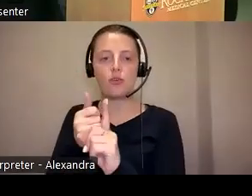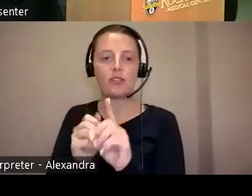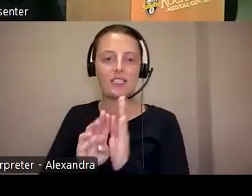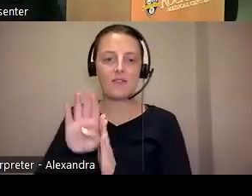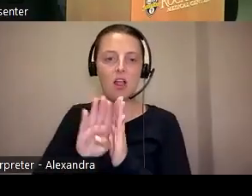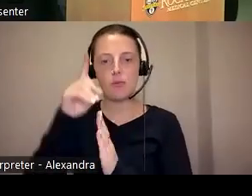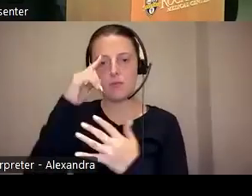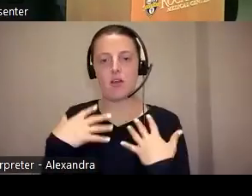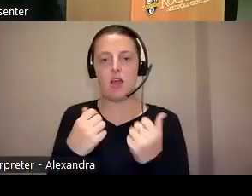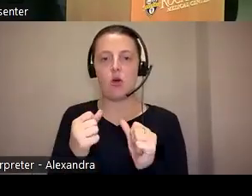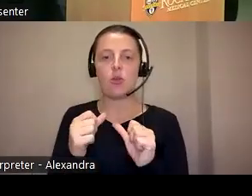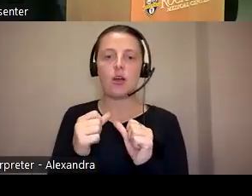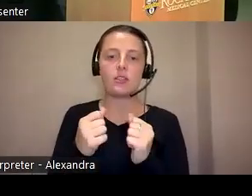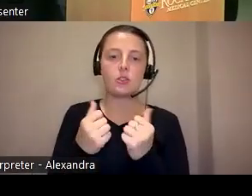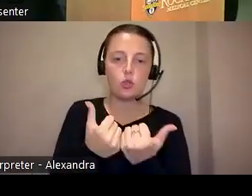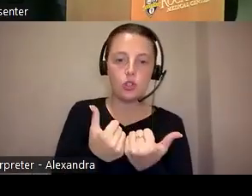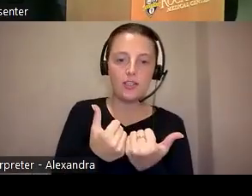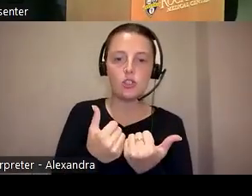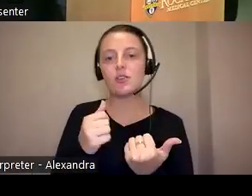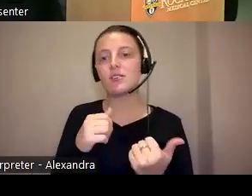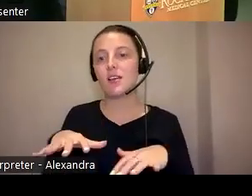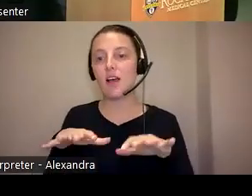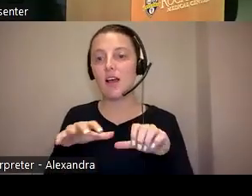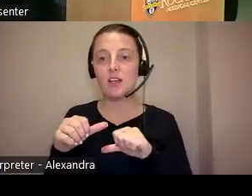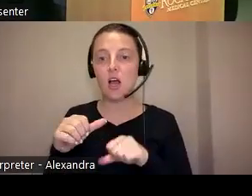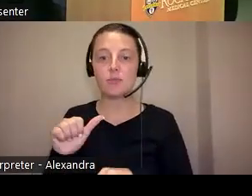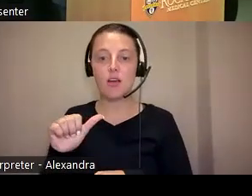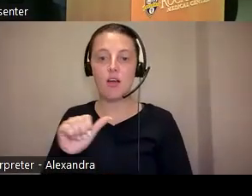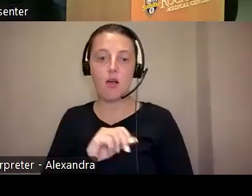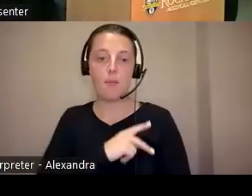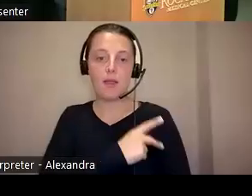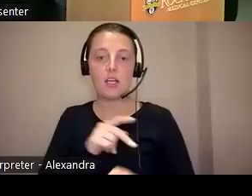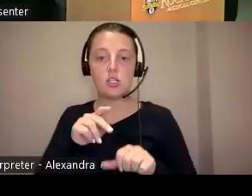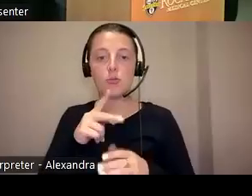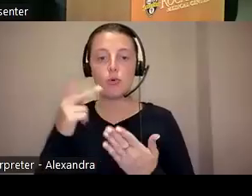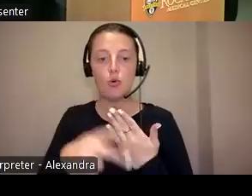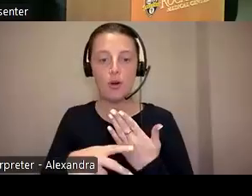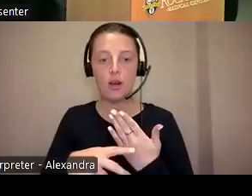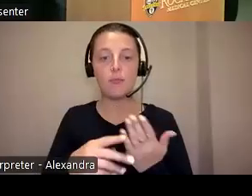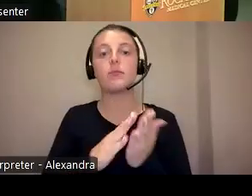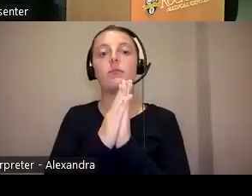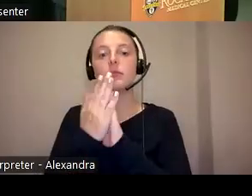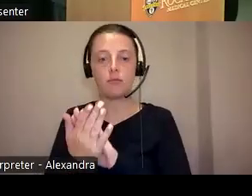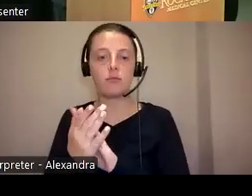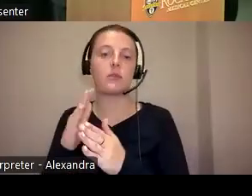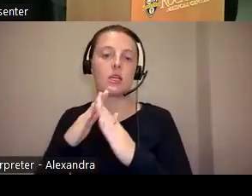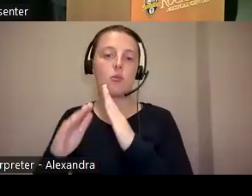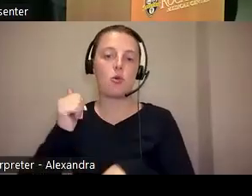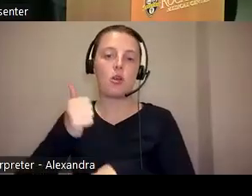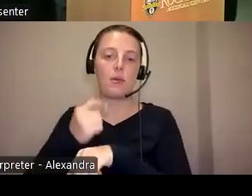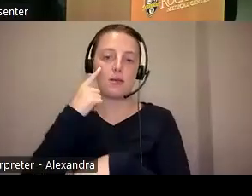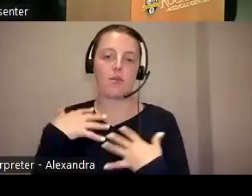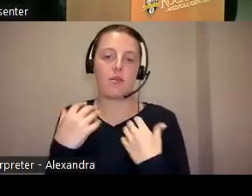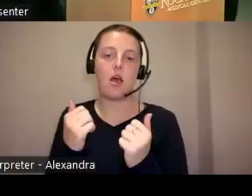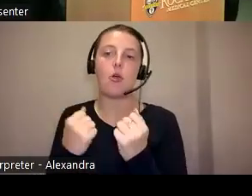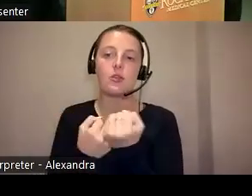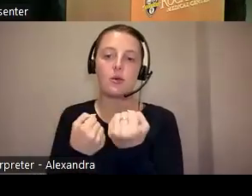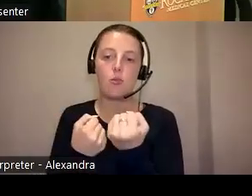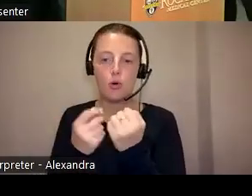health support program now called Compier. Excuse me. In the 1980s, Steve Lambertie and a resident